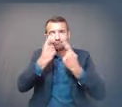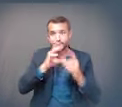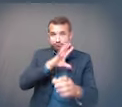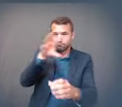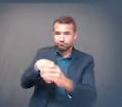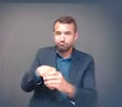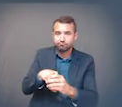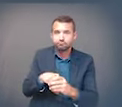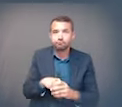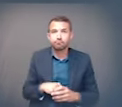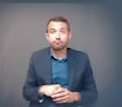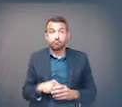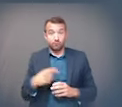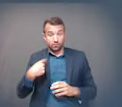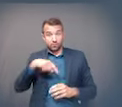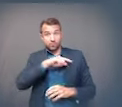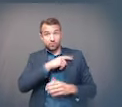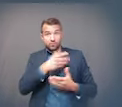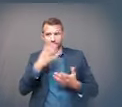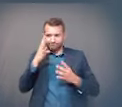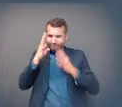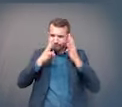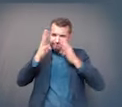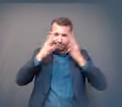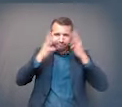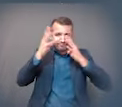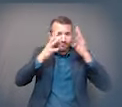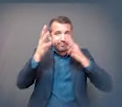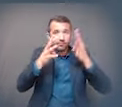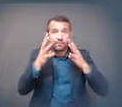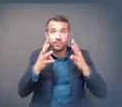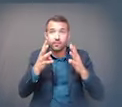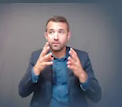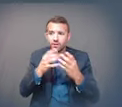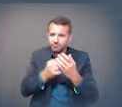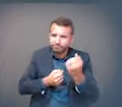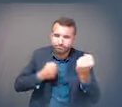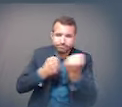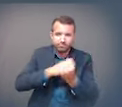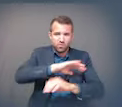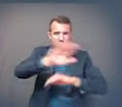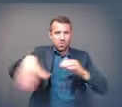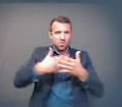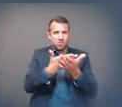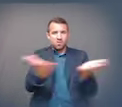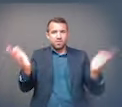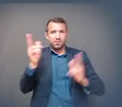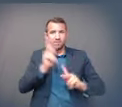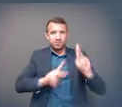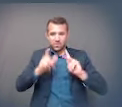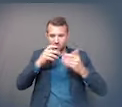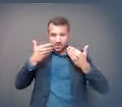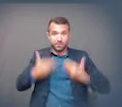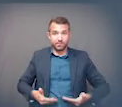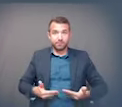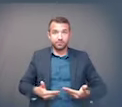We are the river of innovation from which the whole world drinks. And who am I?